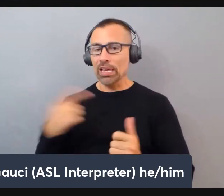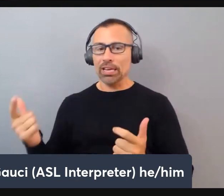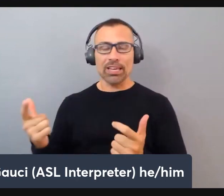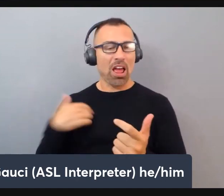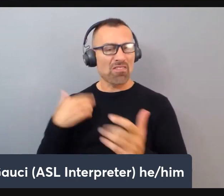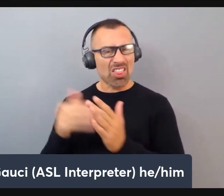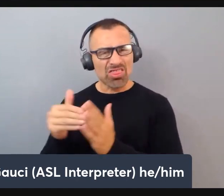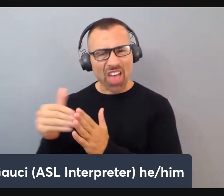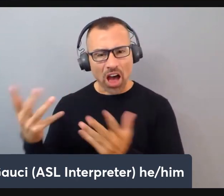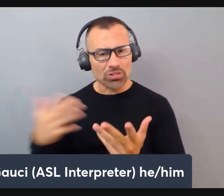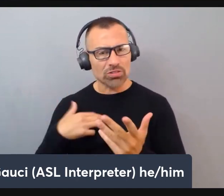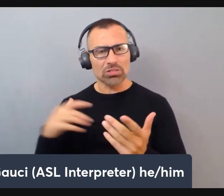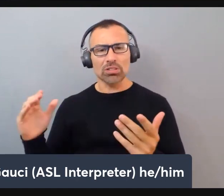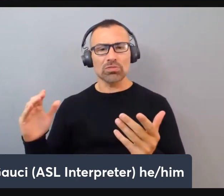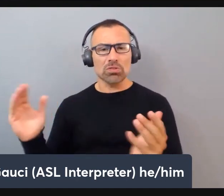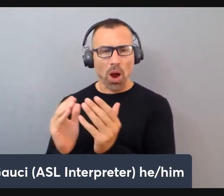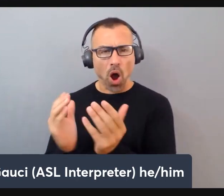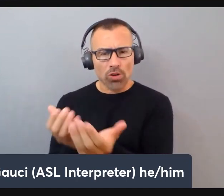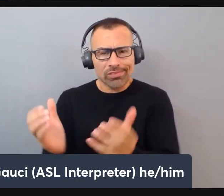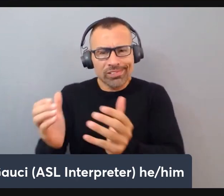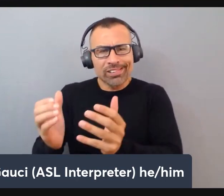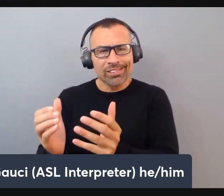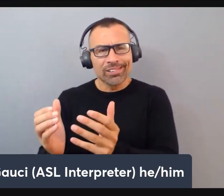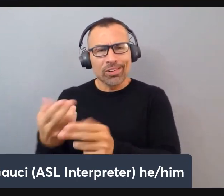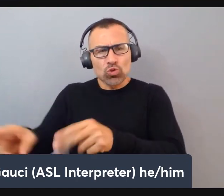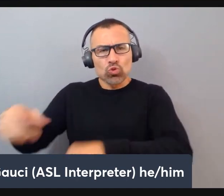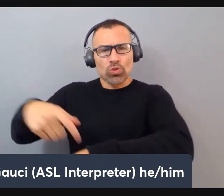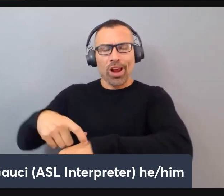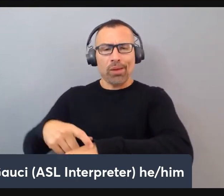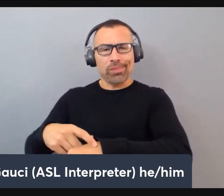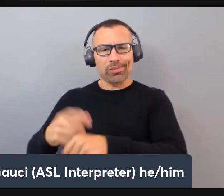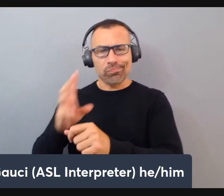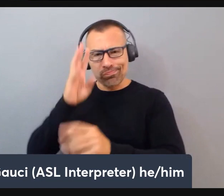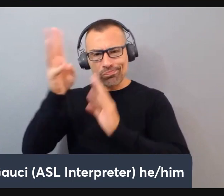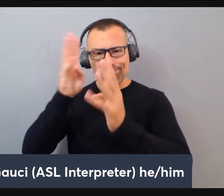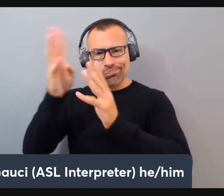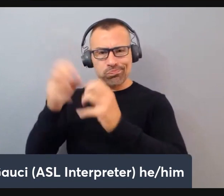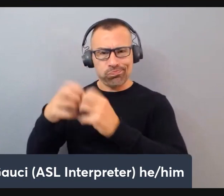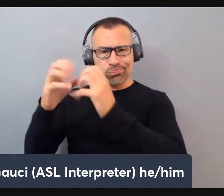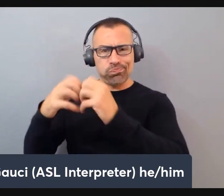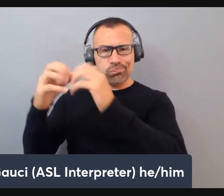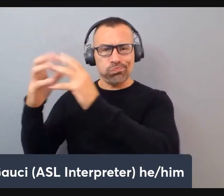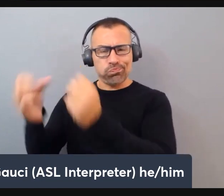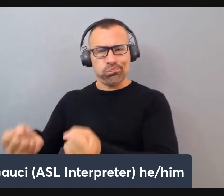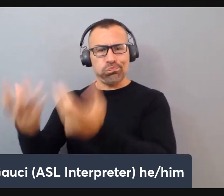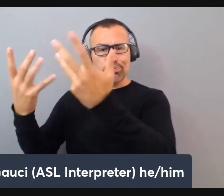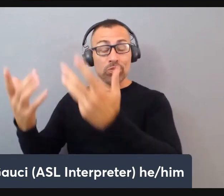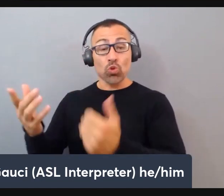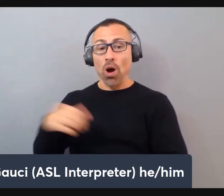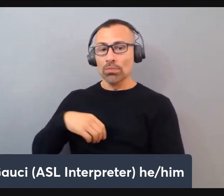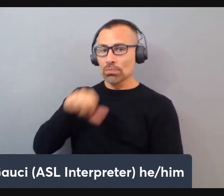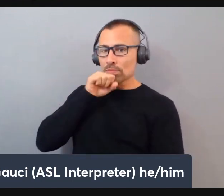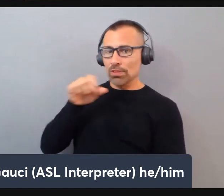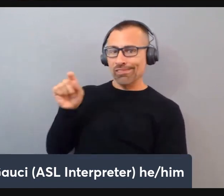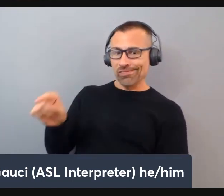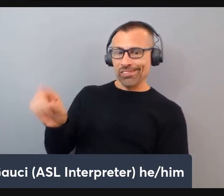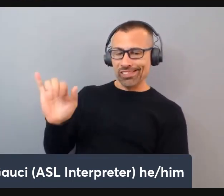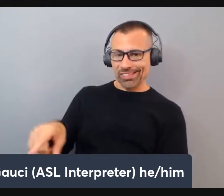I absolutely love the service for that aspect. And additionally, it works really well for a service which is getting occasional traffic.